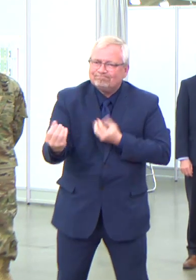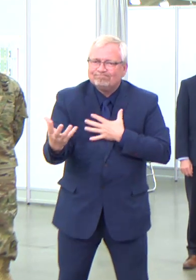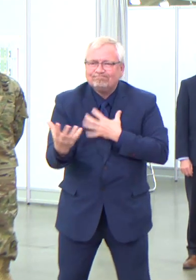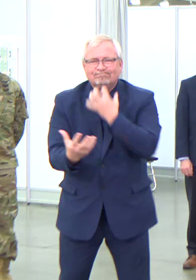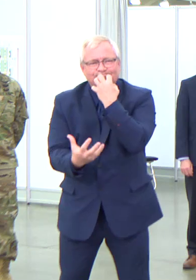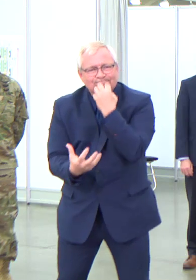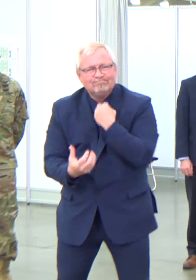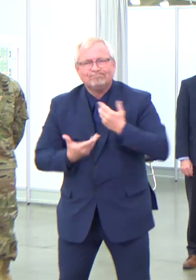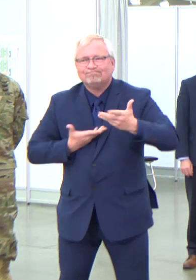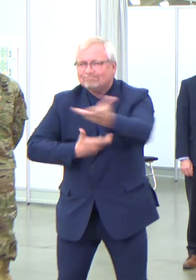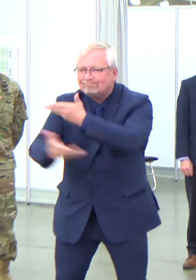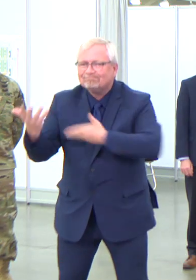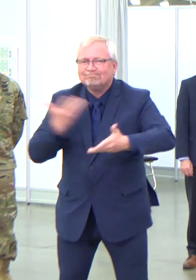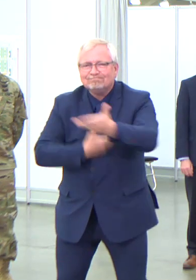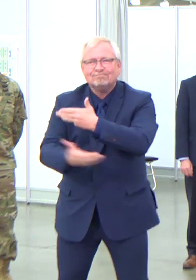compassion and generosity. Stories